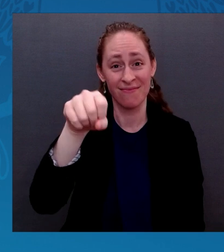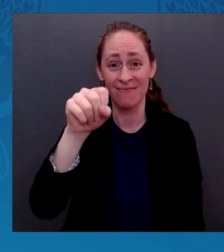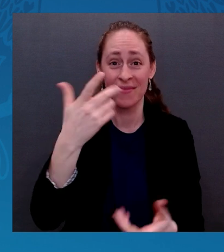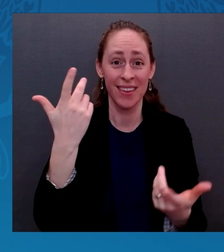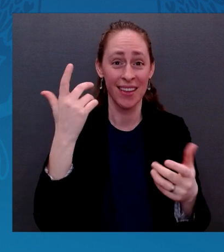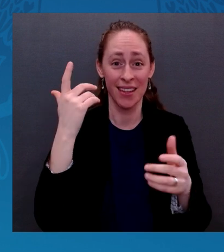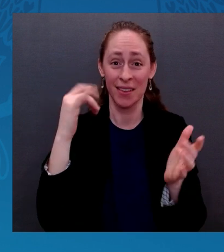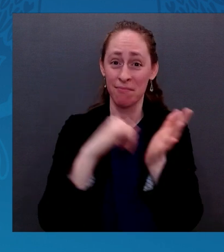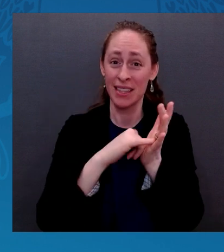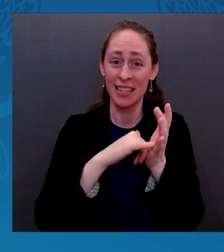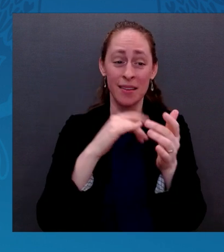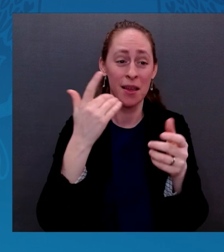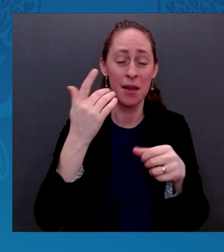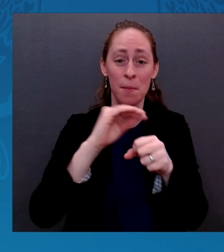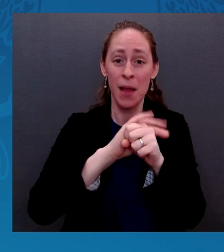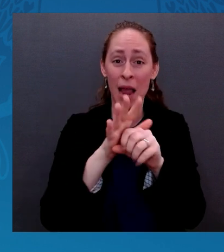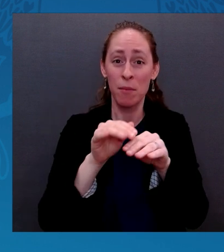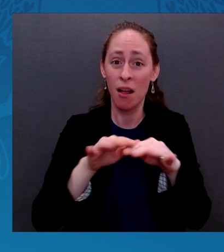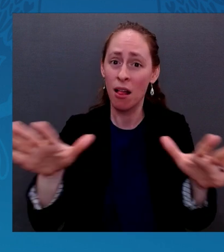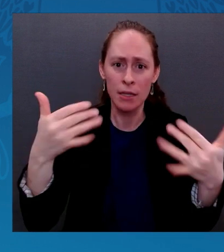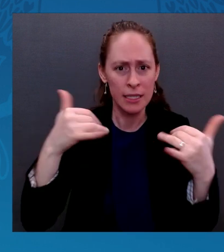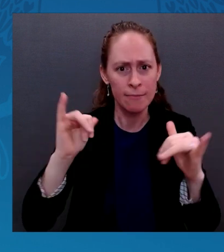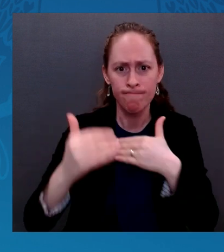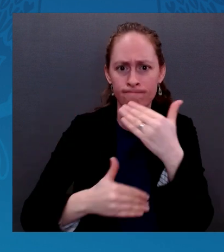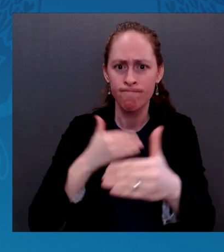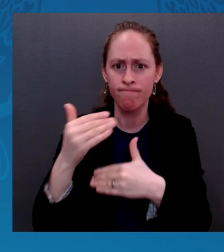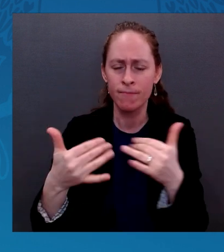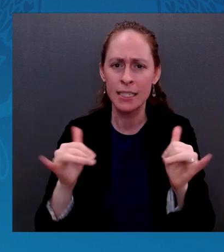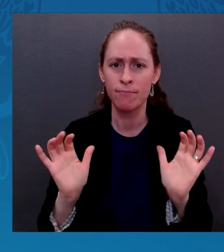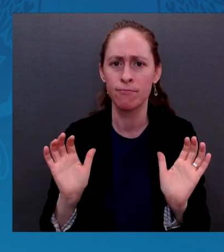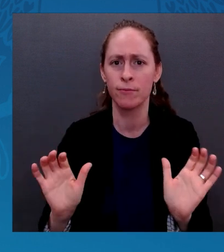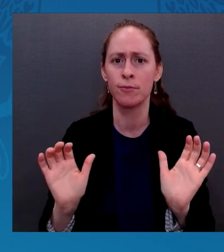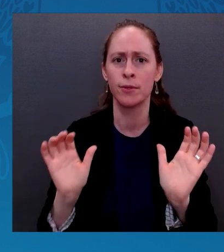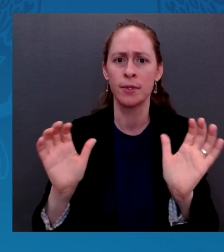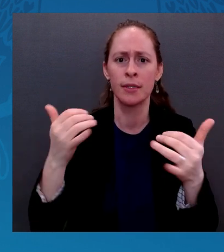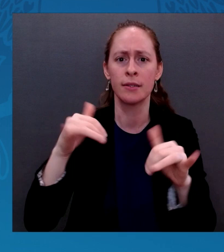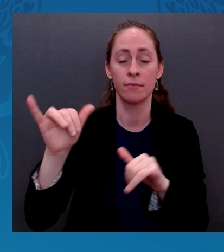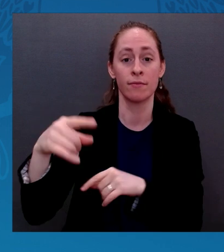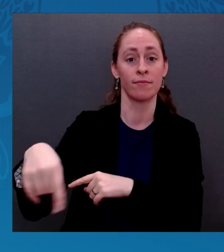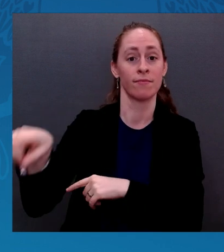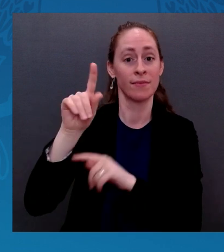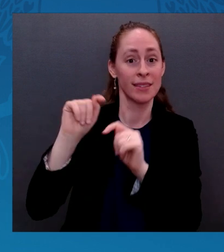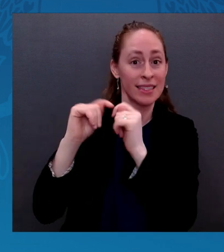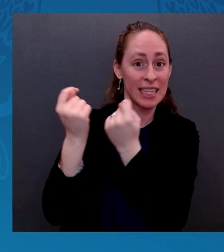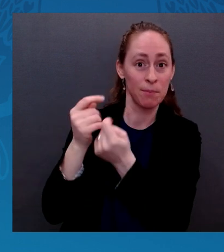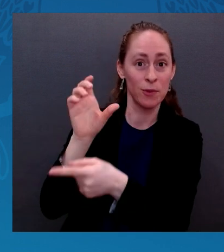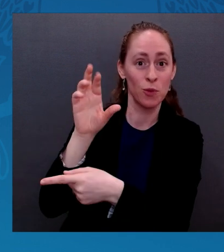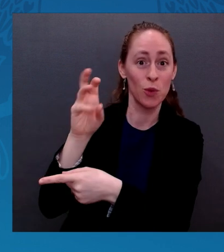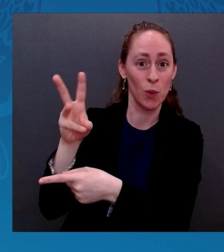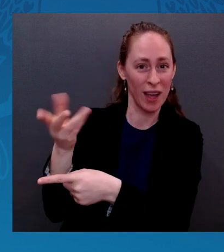Karim gets a lot of credit here .